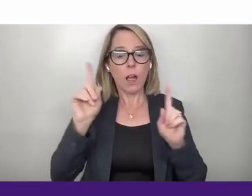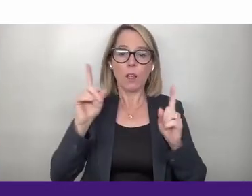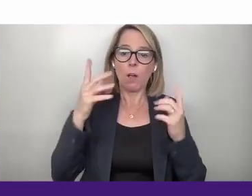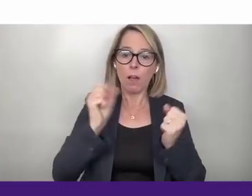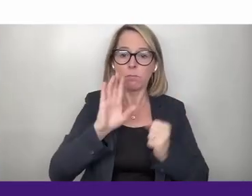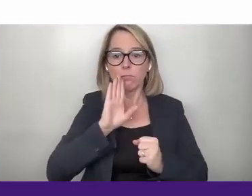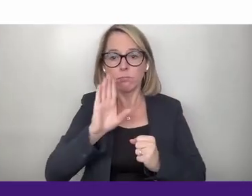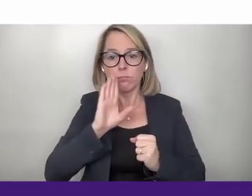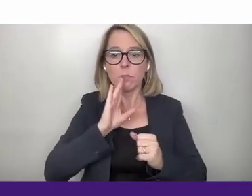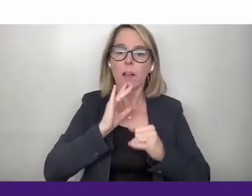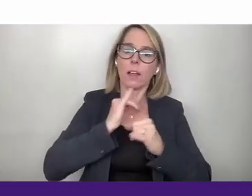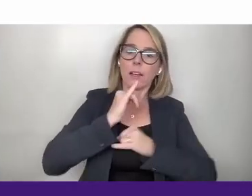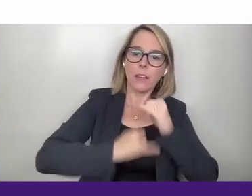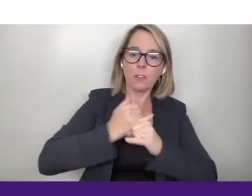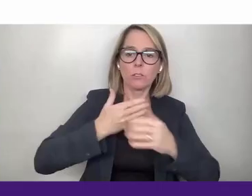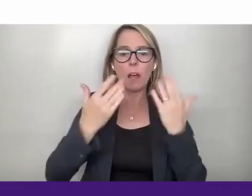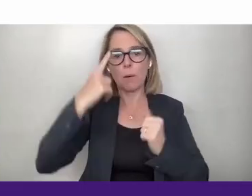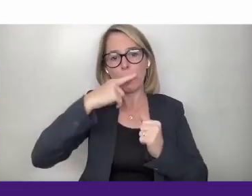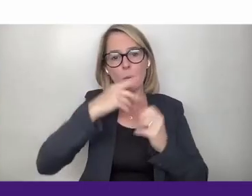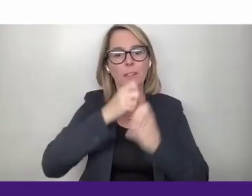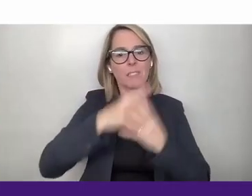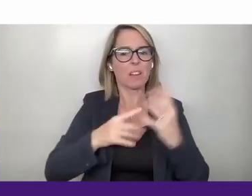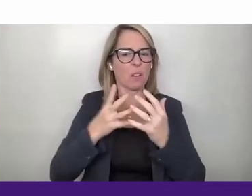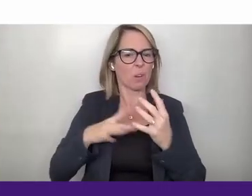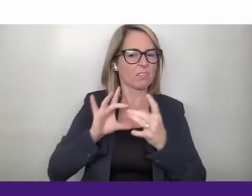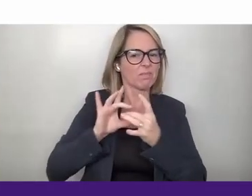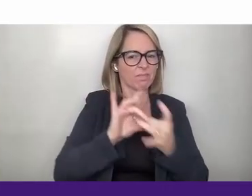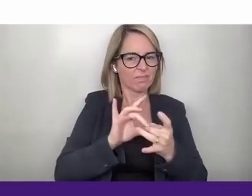sits very nicely with the presentations that we have for you today. The Commission has a number